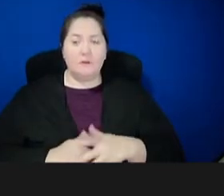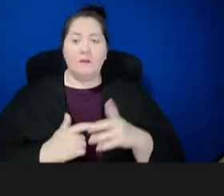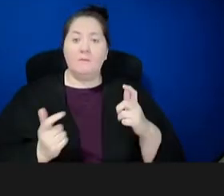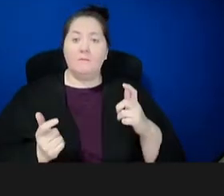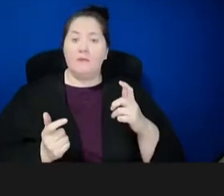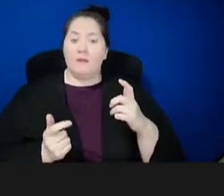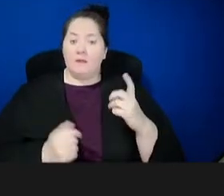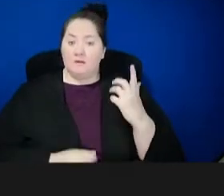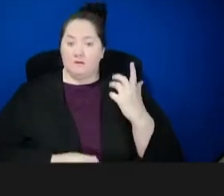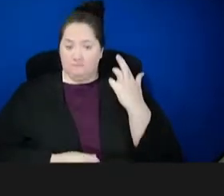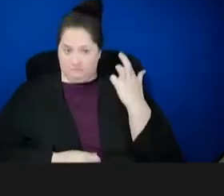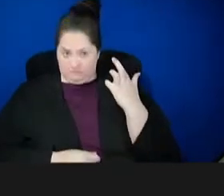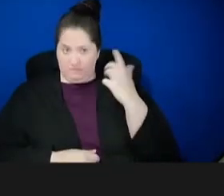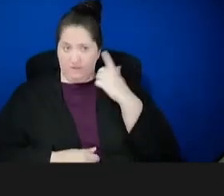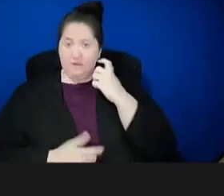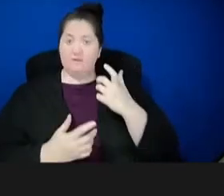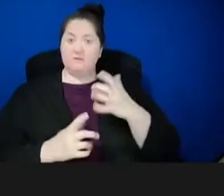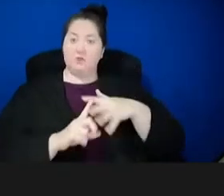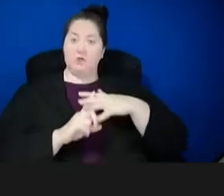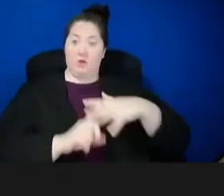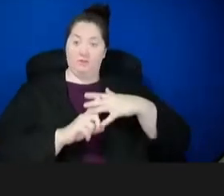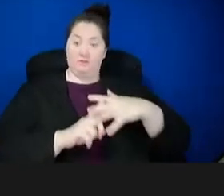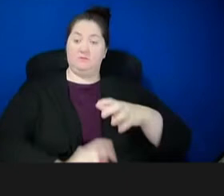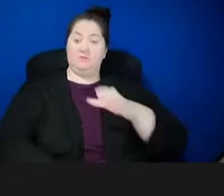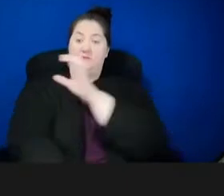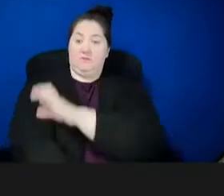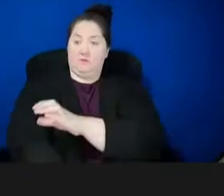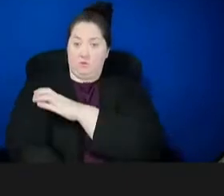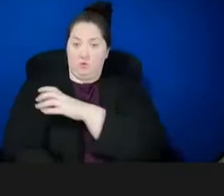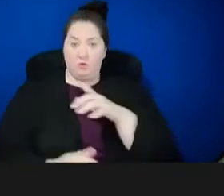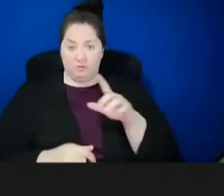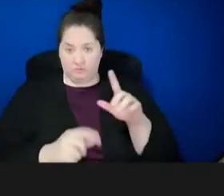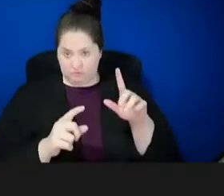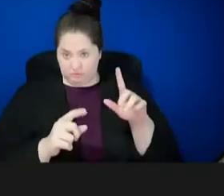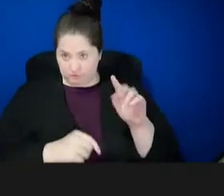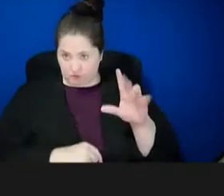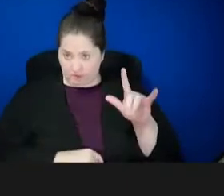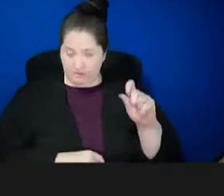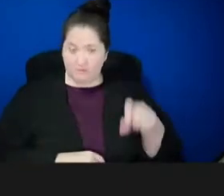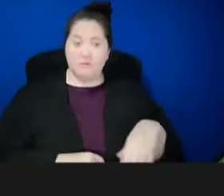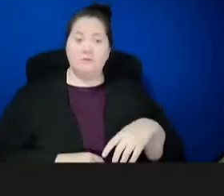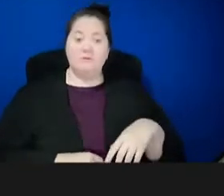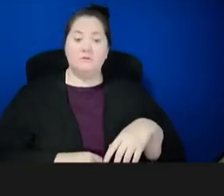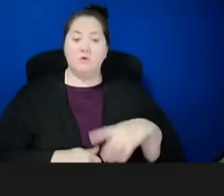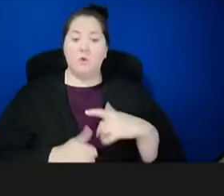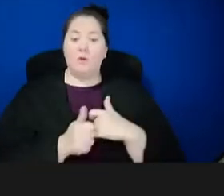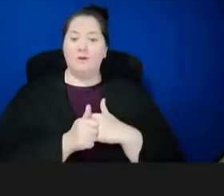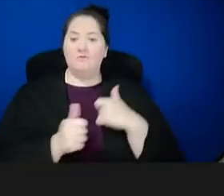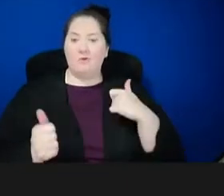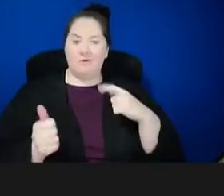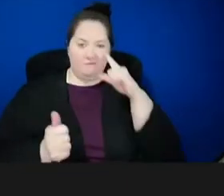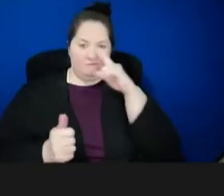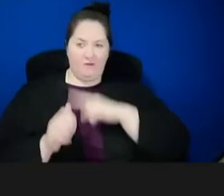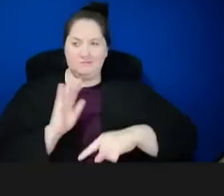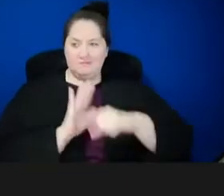because of the context of a clinical trial, was the avoidance of false negatives. False positives